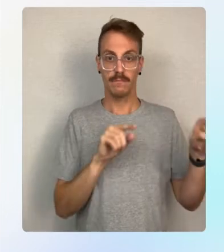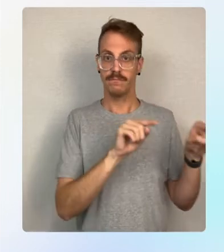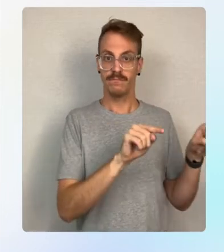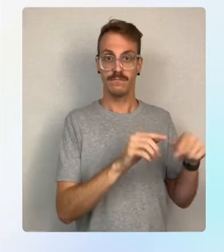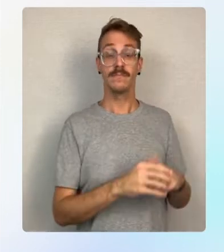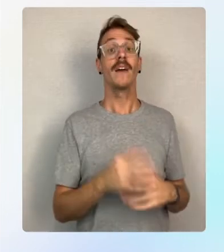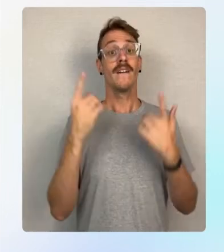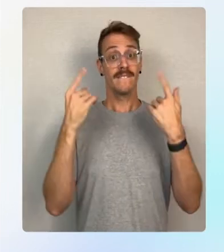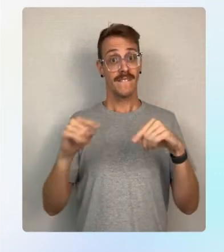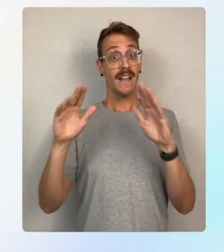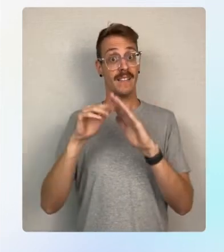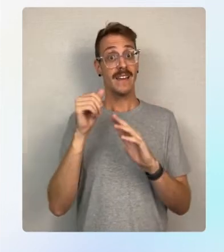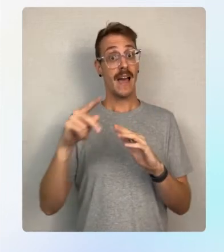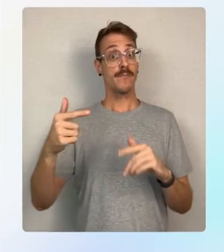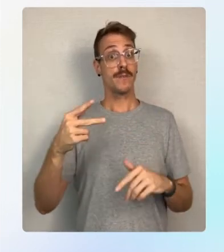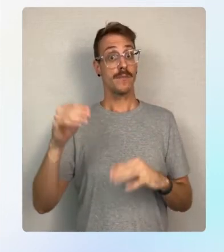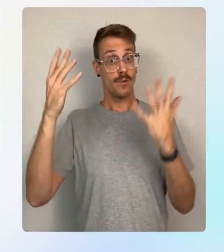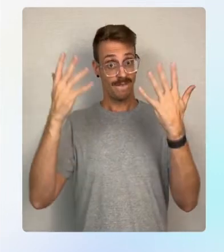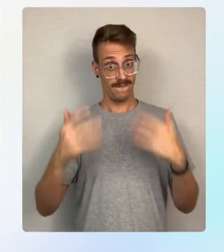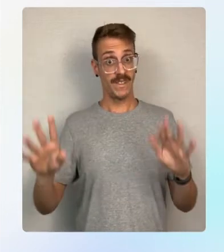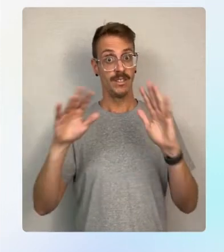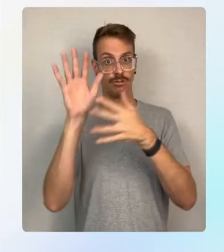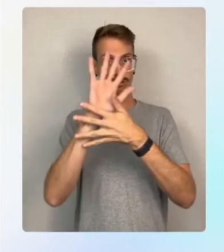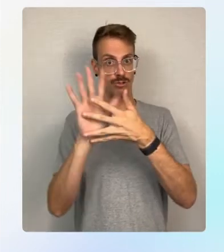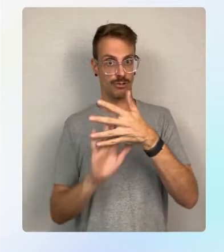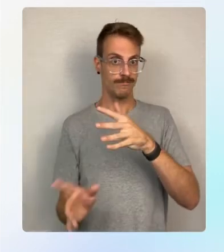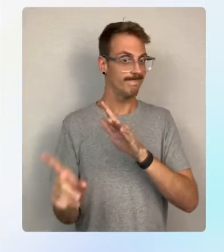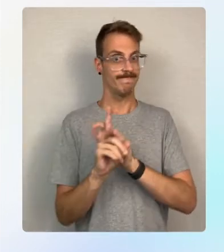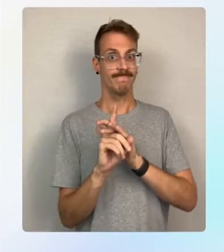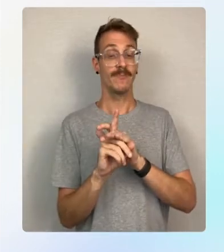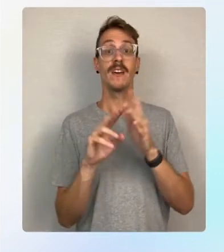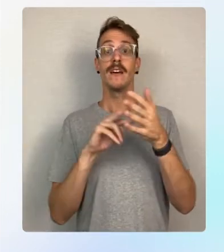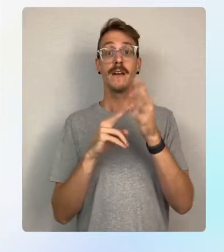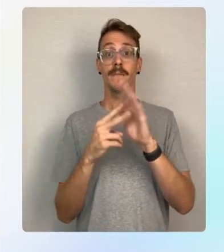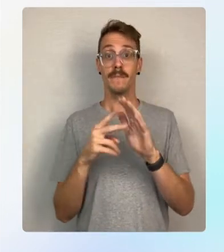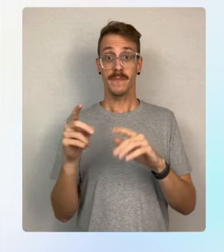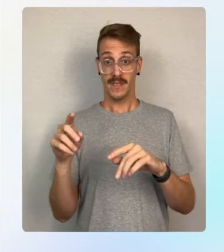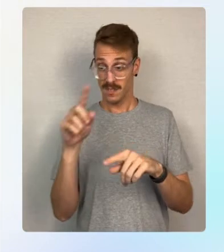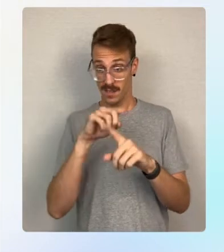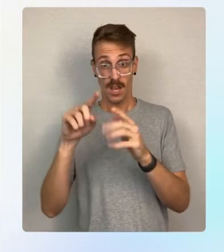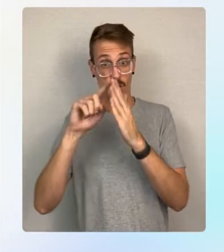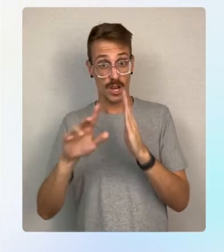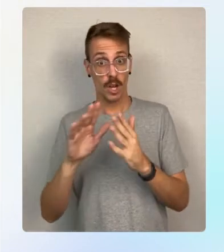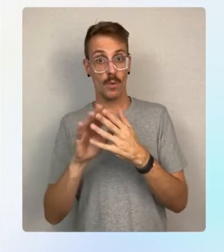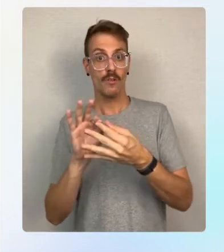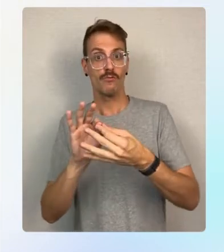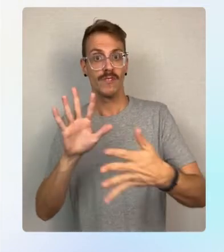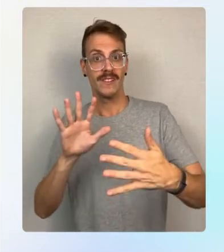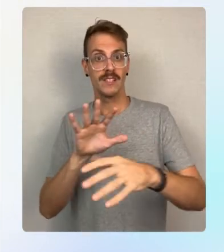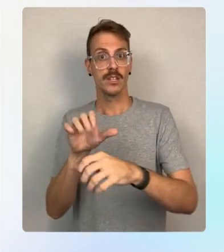Finally, when the application GPU work finishes rendering, the FenceChecker releases the log